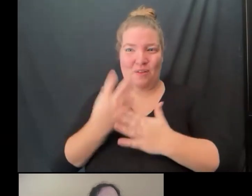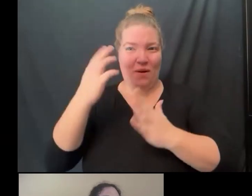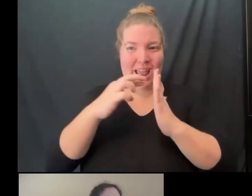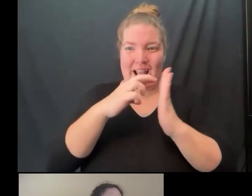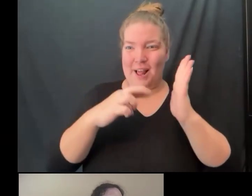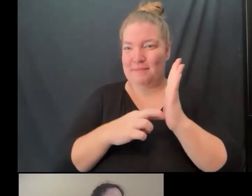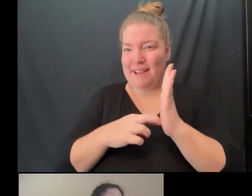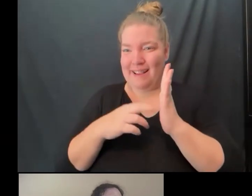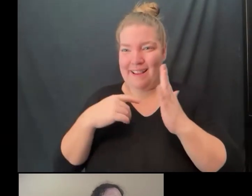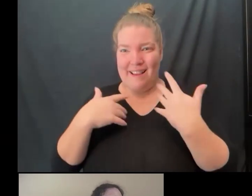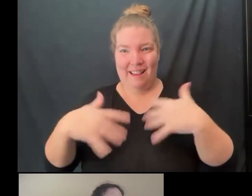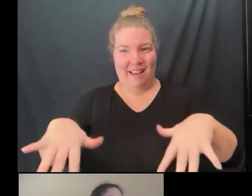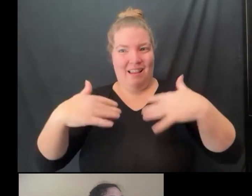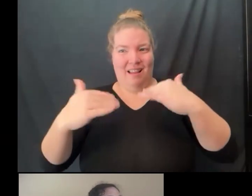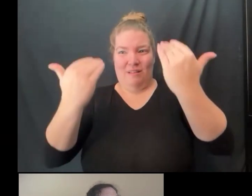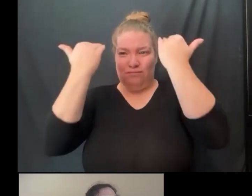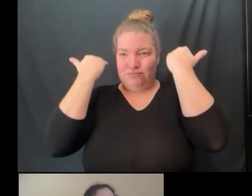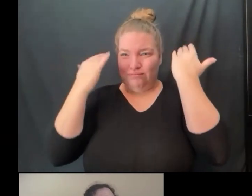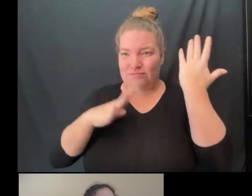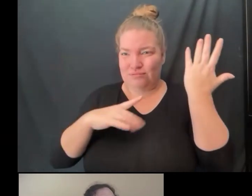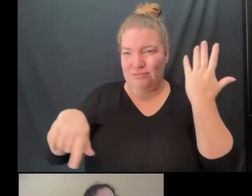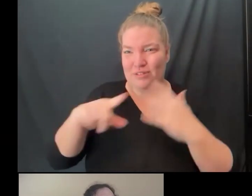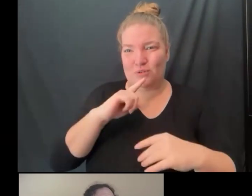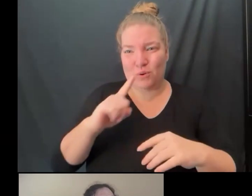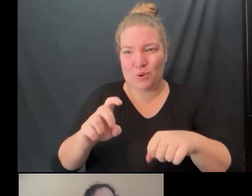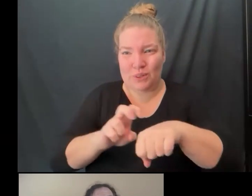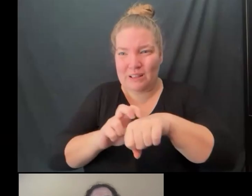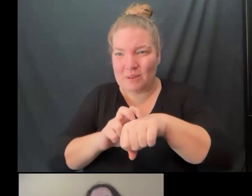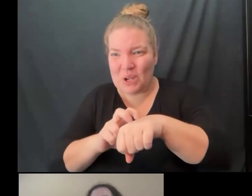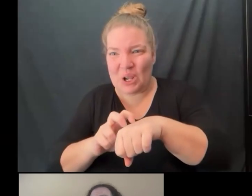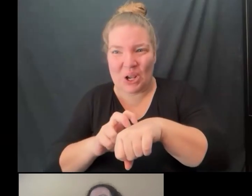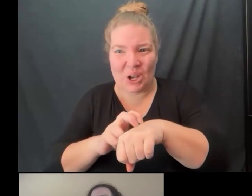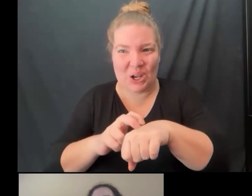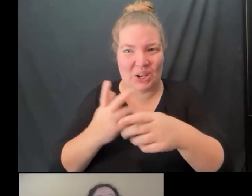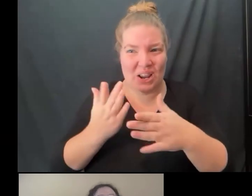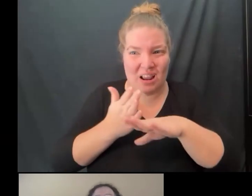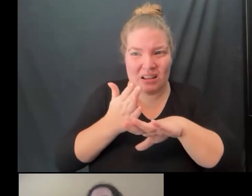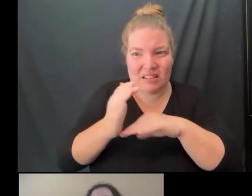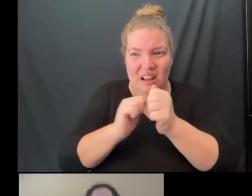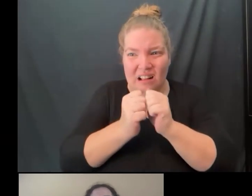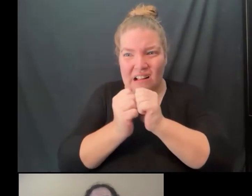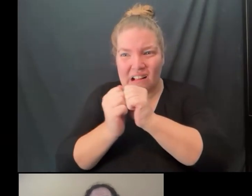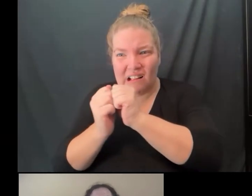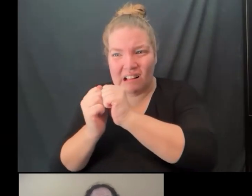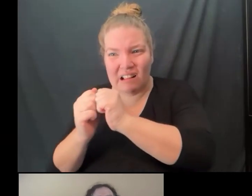that people are afraid that it's going to be expensive, and it may cause you to have to compromise the product.